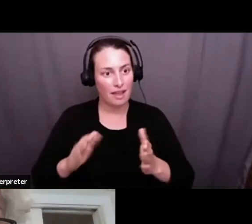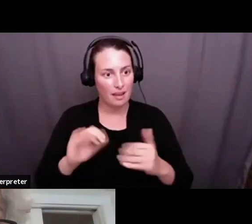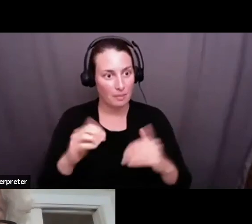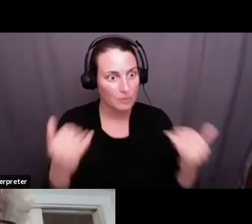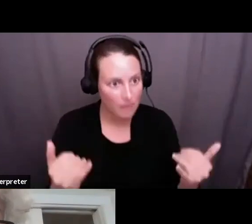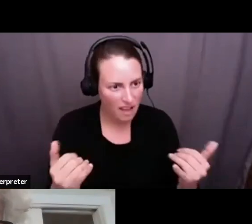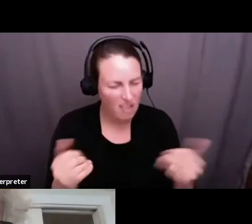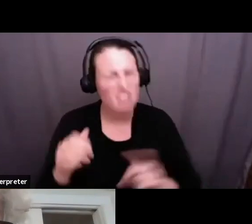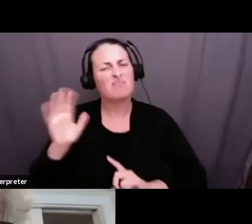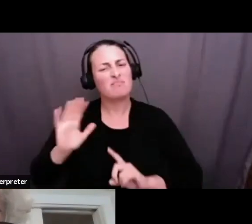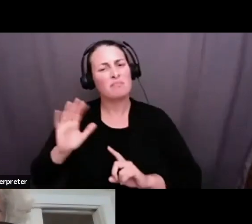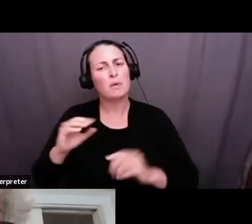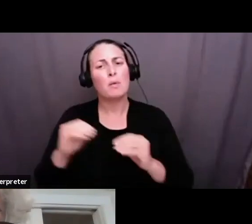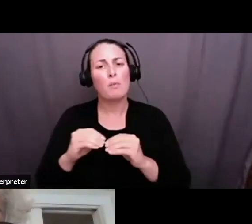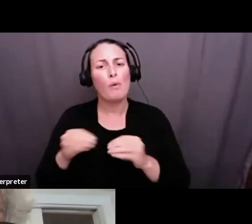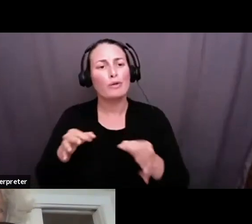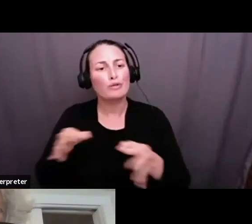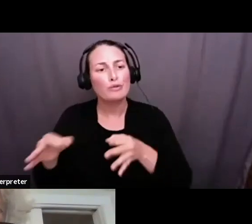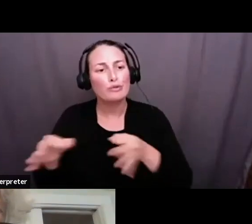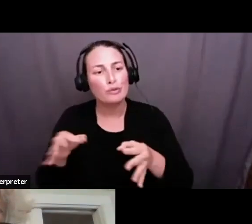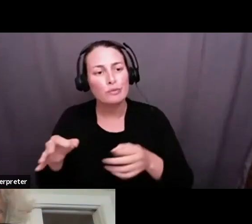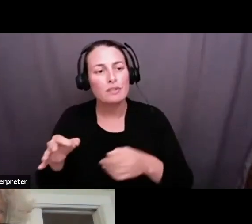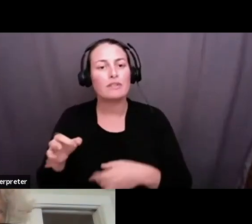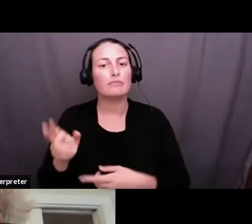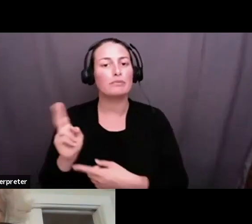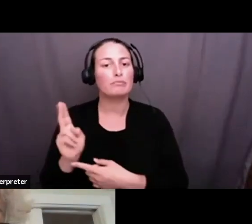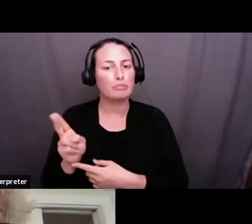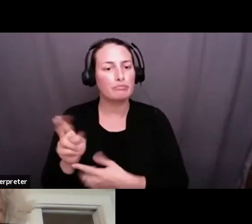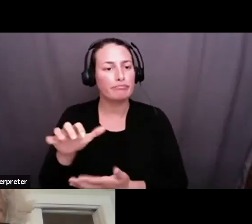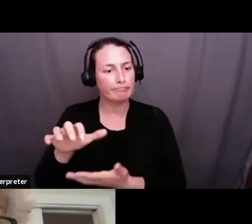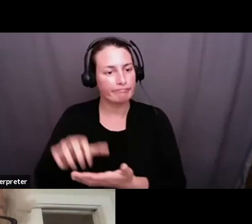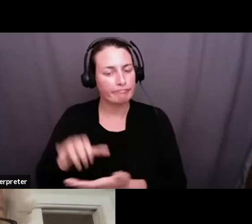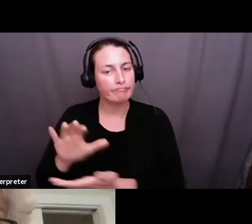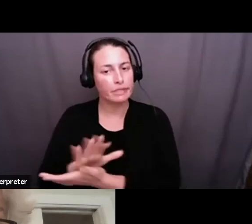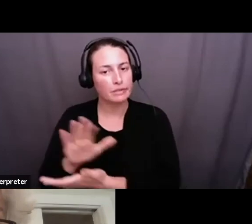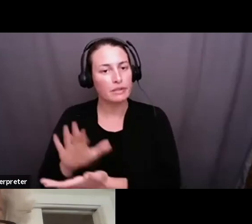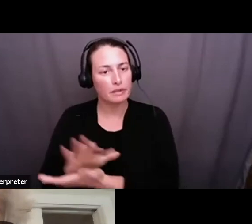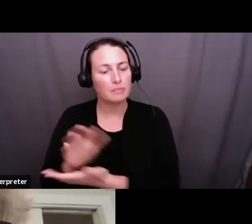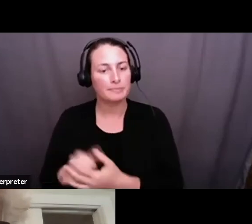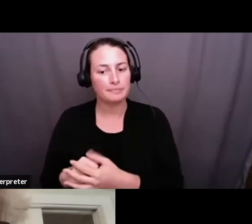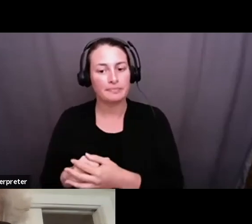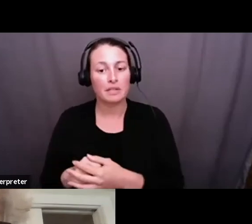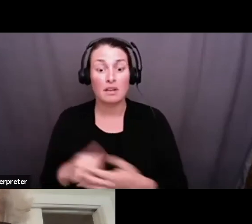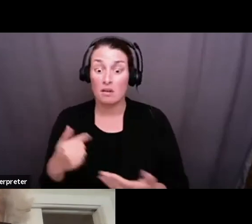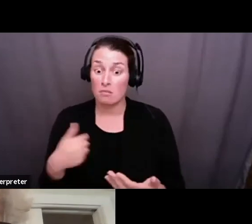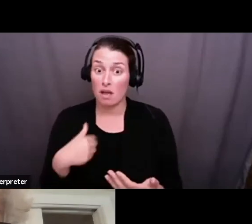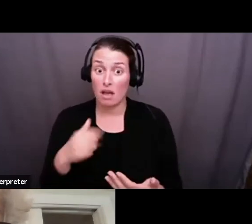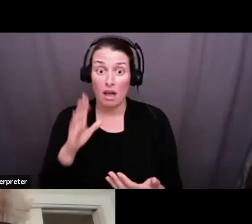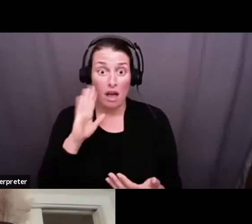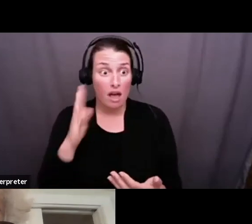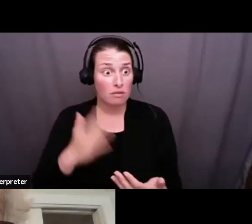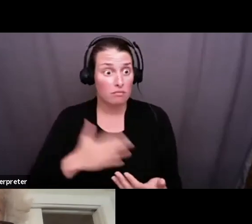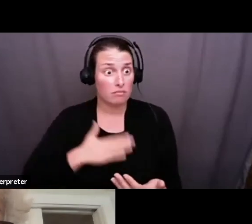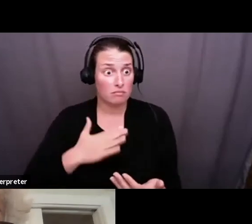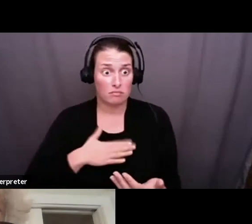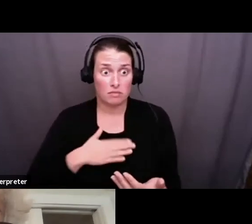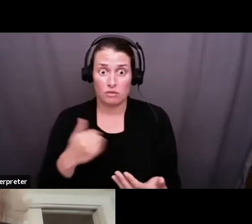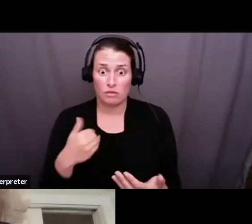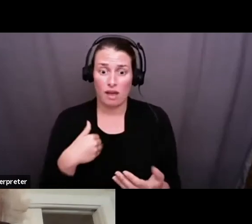of a descriptive, almost historical document. I would welcome short papers for each of these